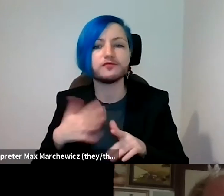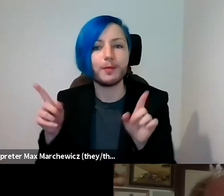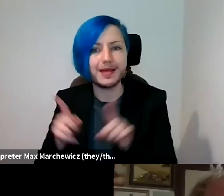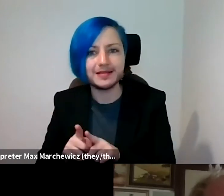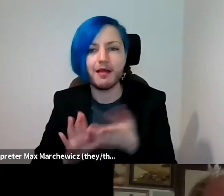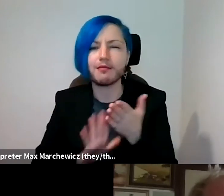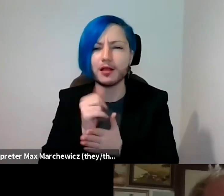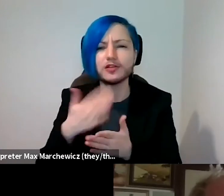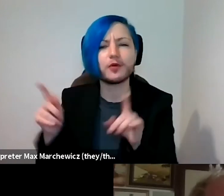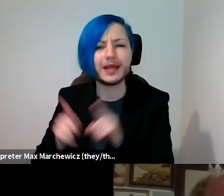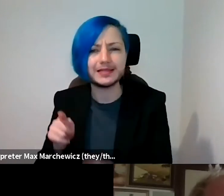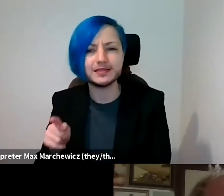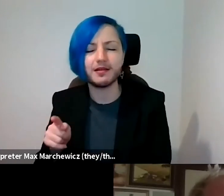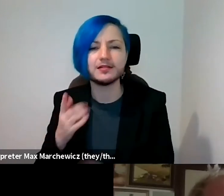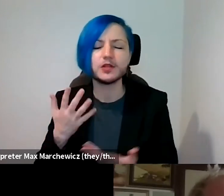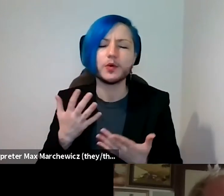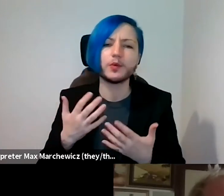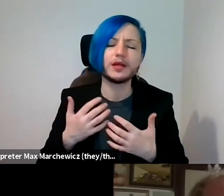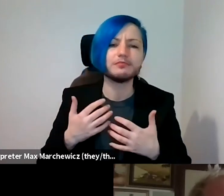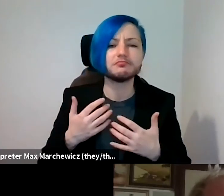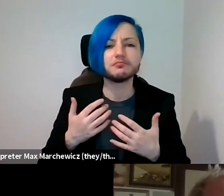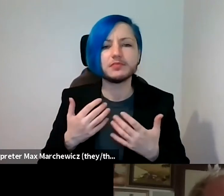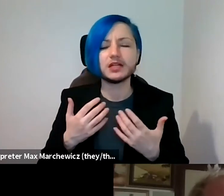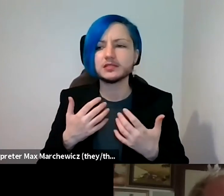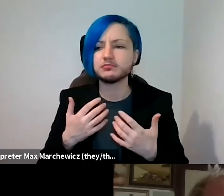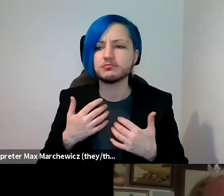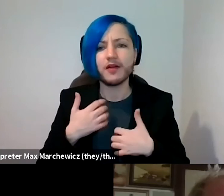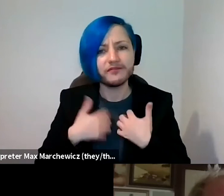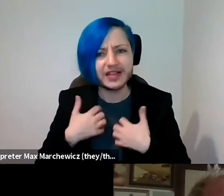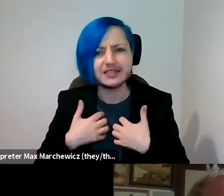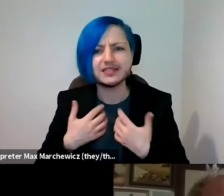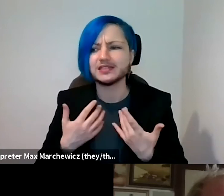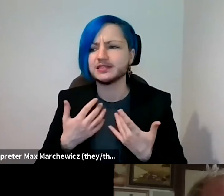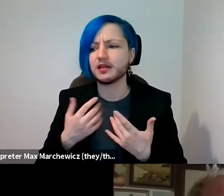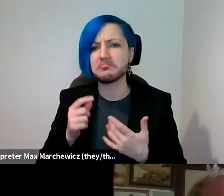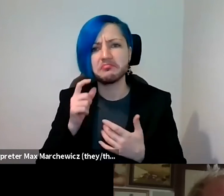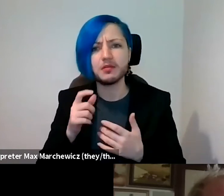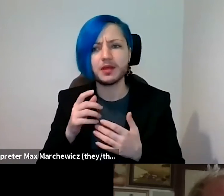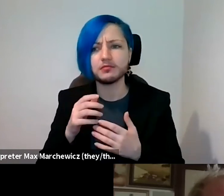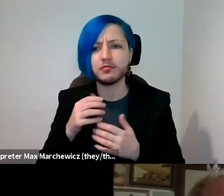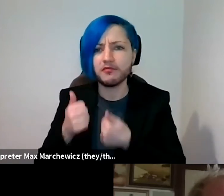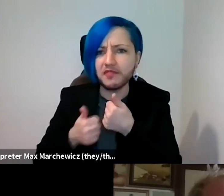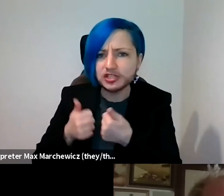and I think it's fascinating, flattering, not just flattering, it's fascinating, and it's, it's really happy, it's quite a happy thing.